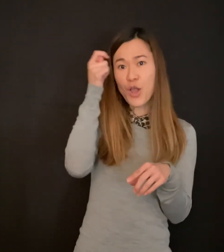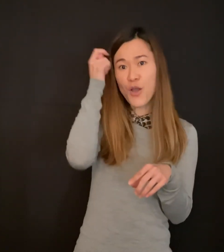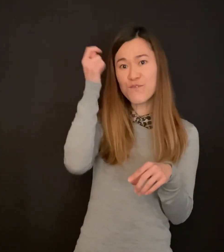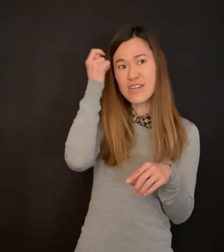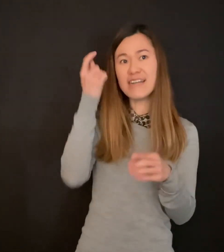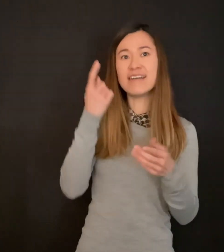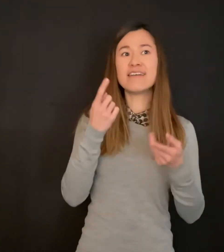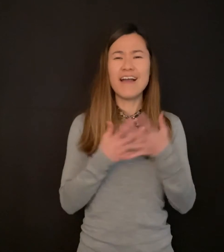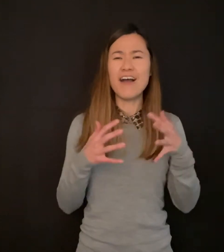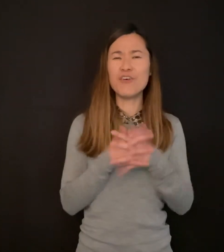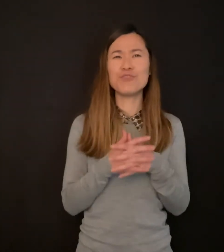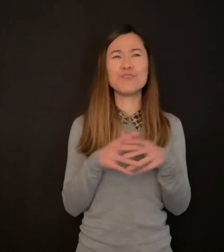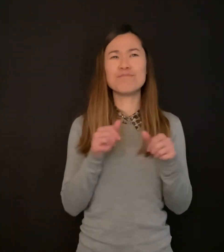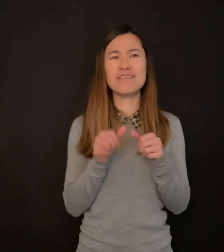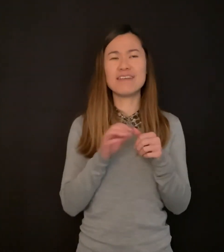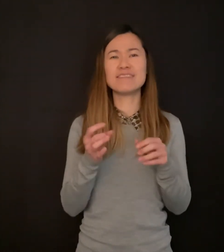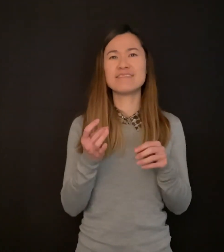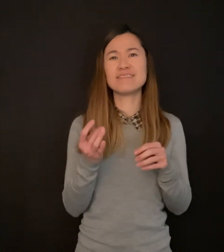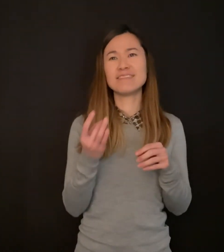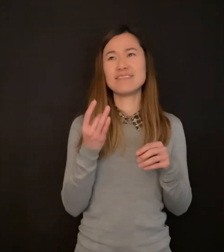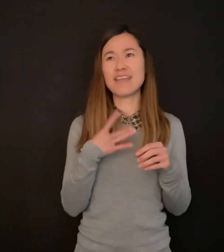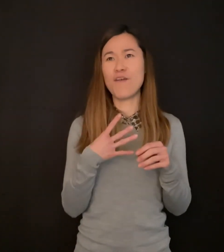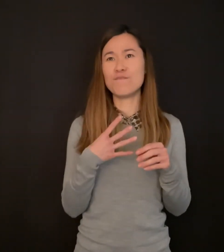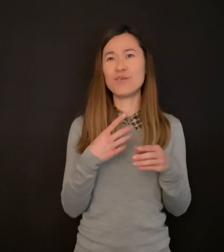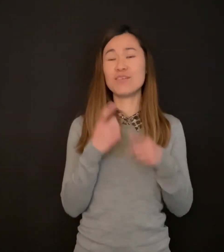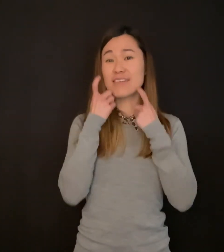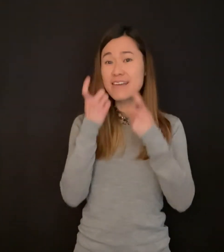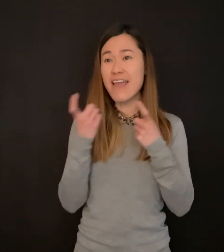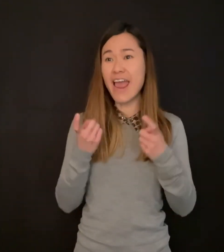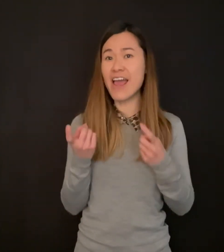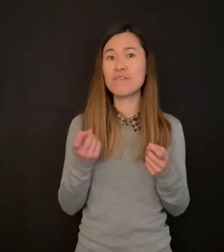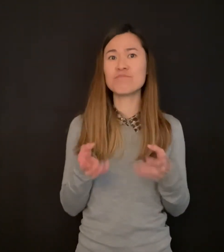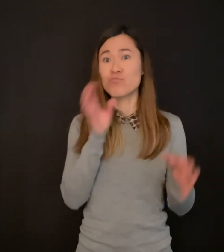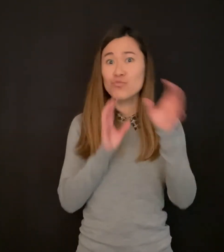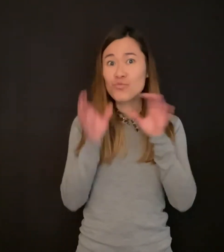But for some countries and cultures,